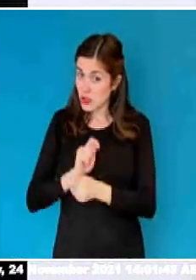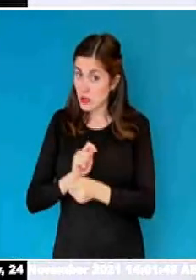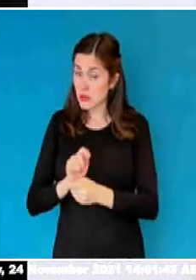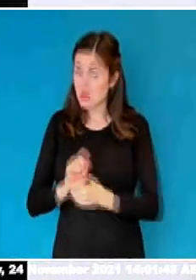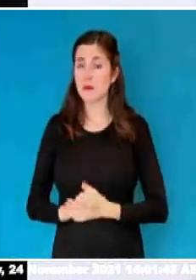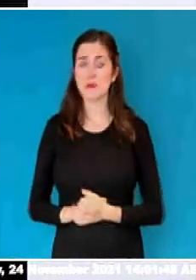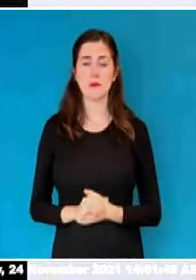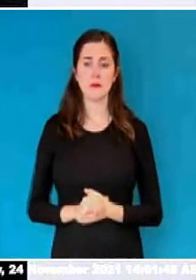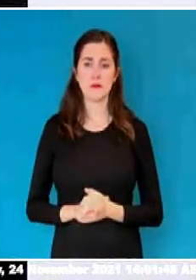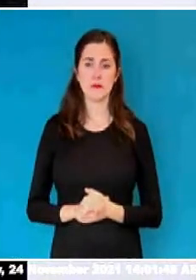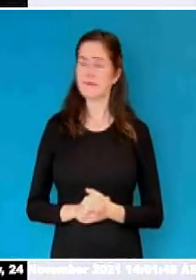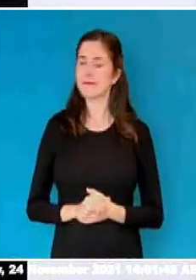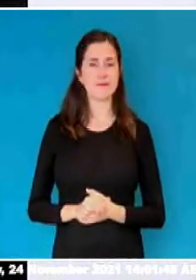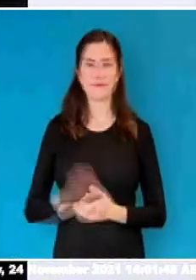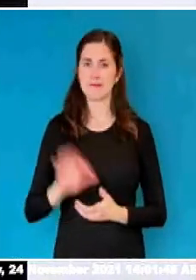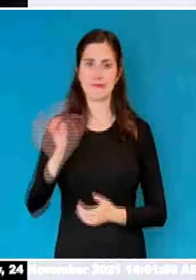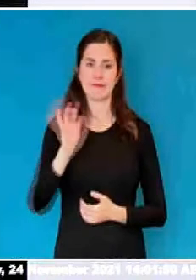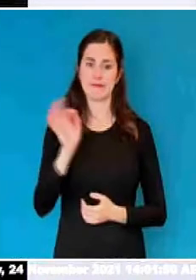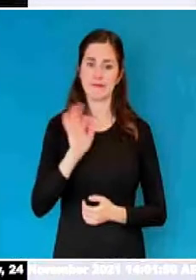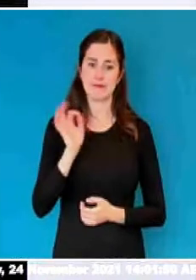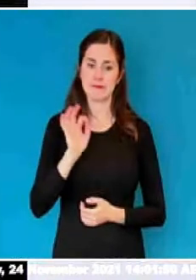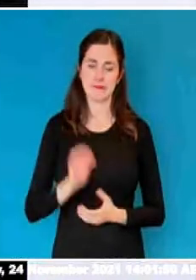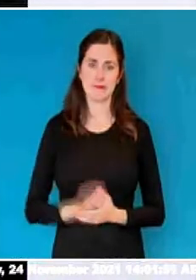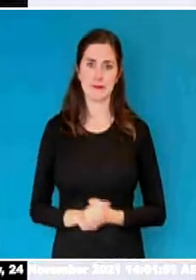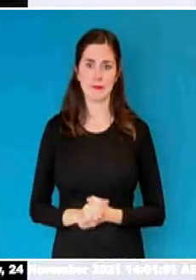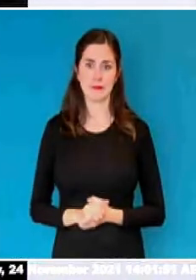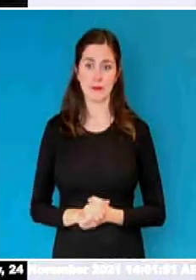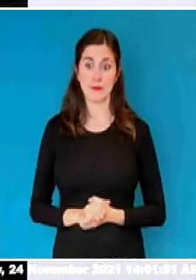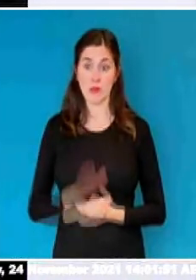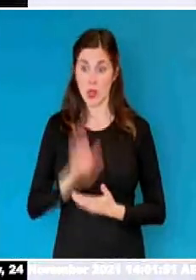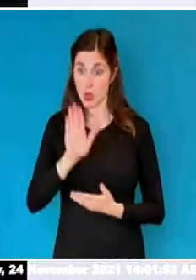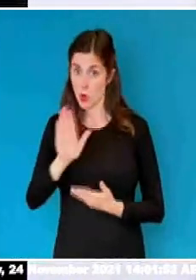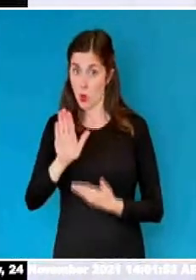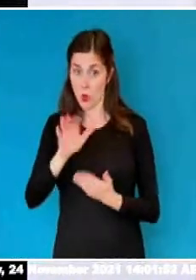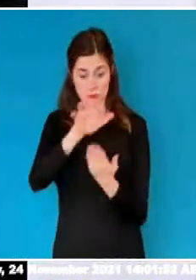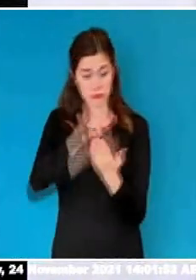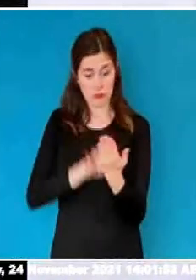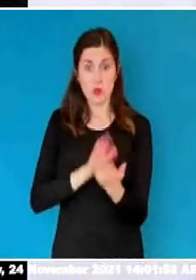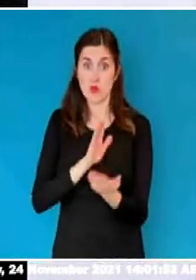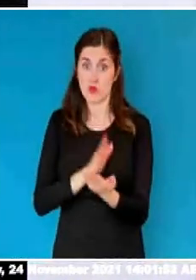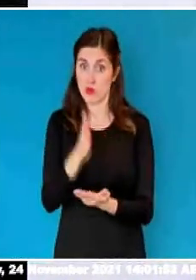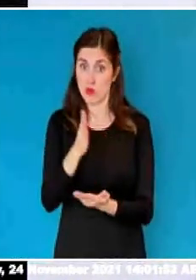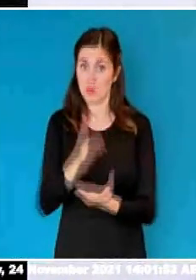No, there are not. Are the contents of that statement true and correct? Yes.